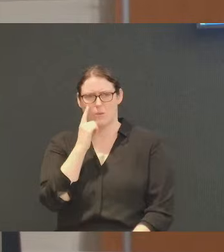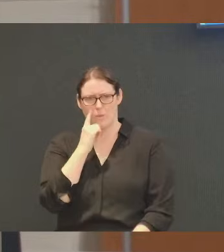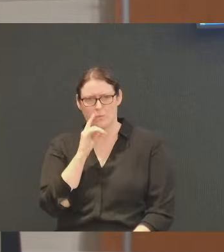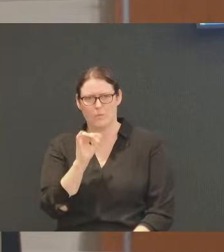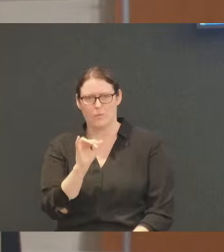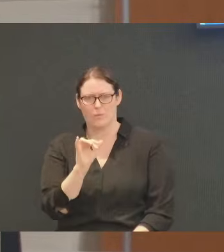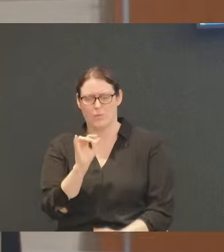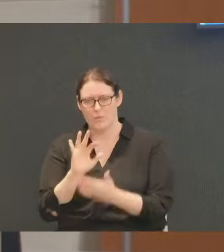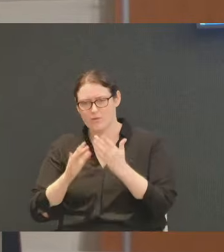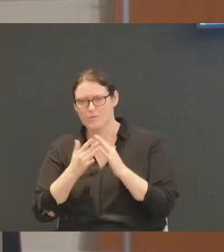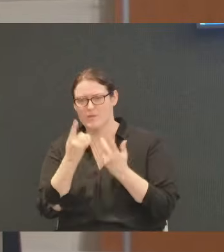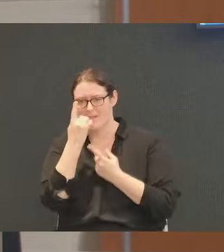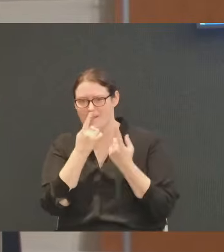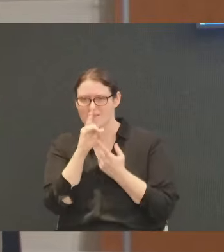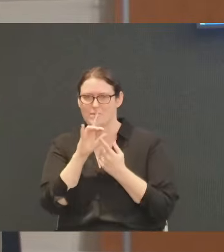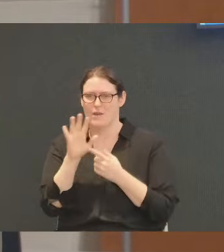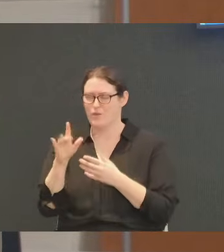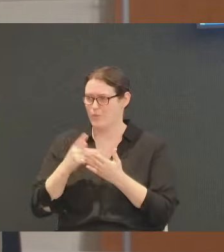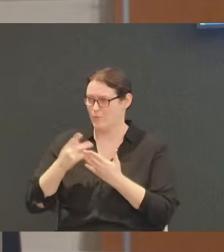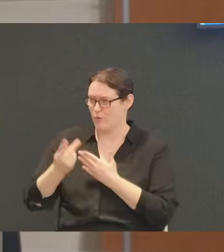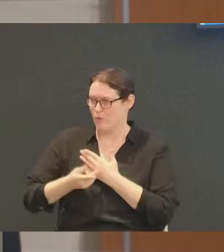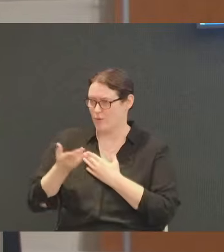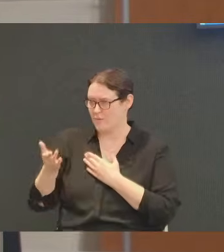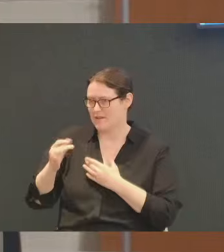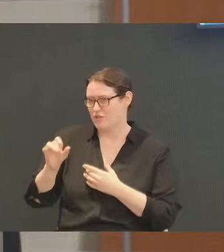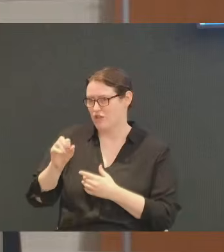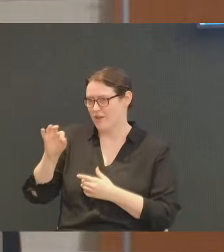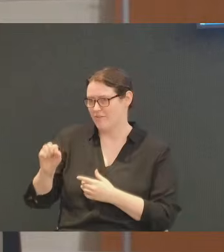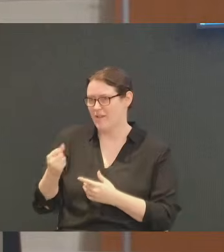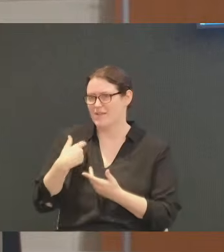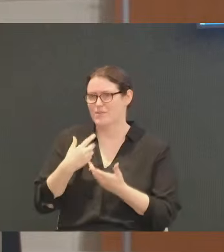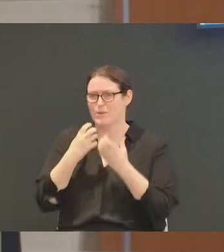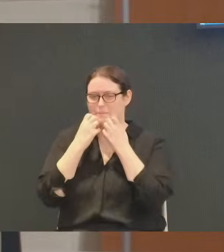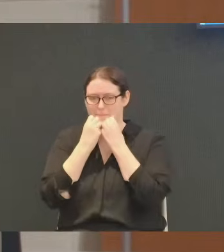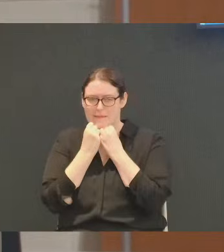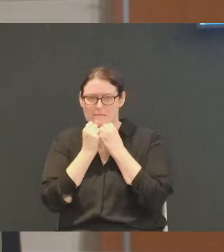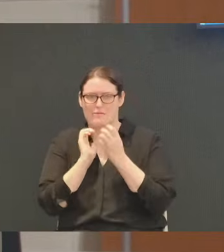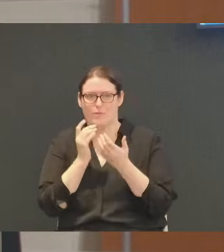thinks about the programming at JFS and what it means to our community, particularly to our